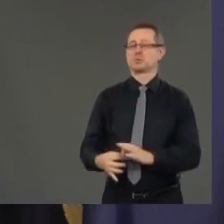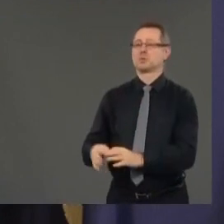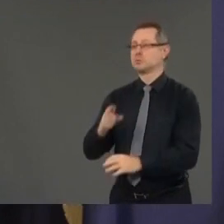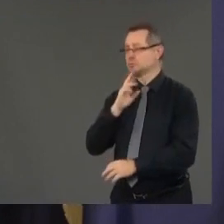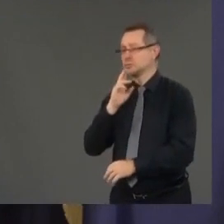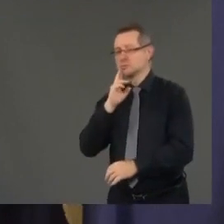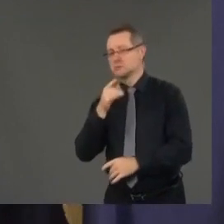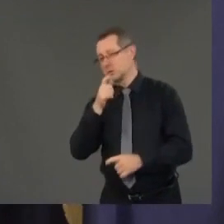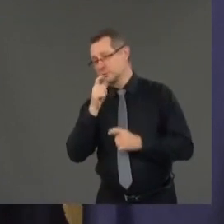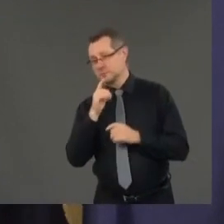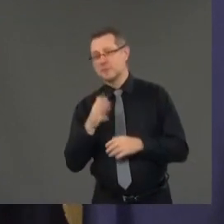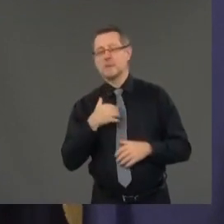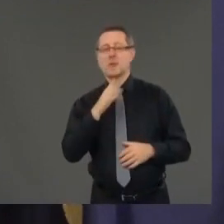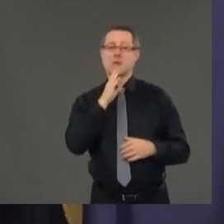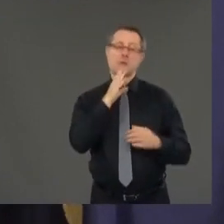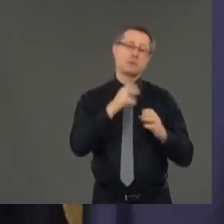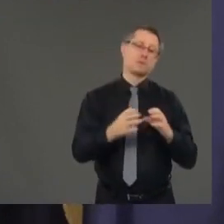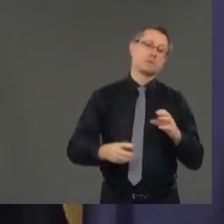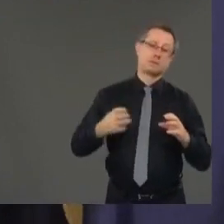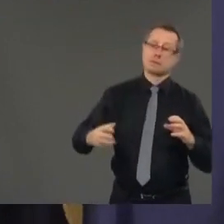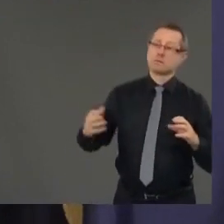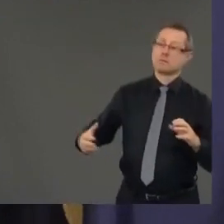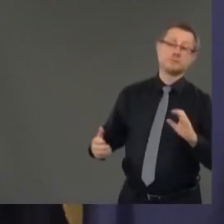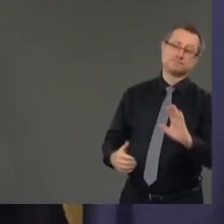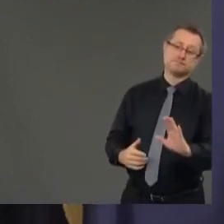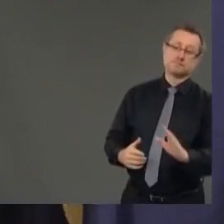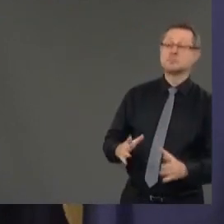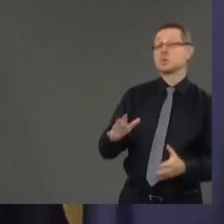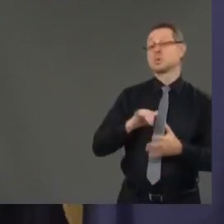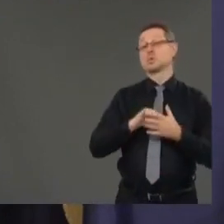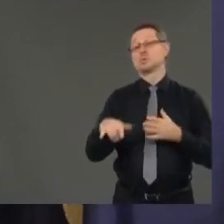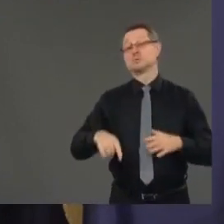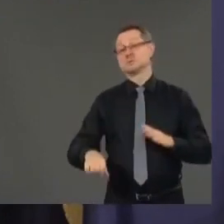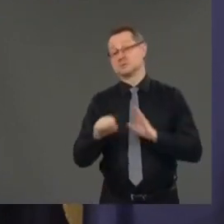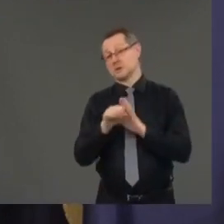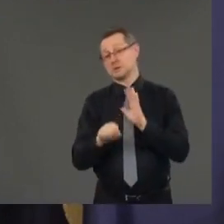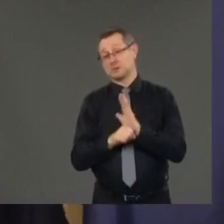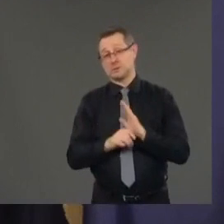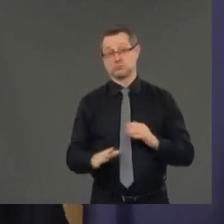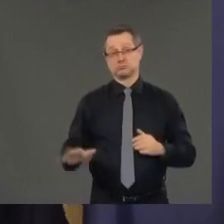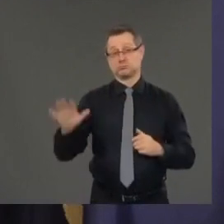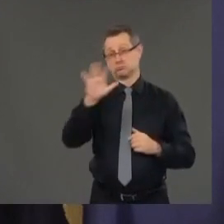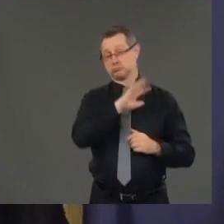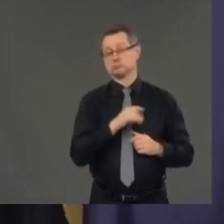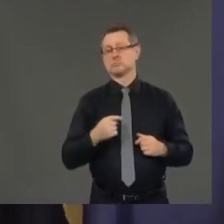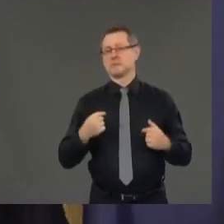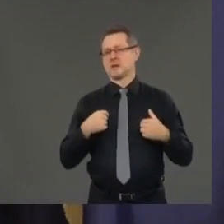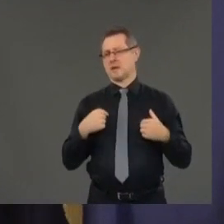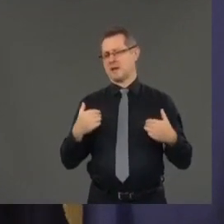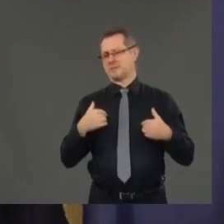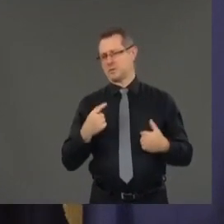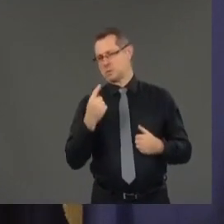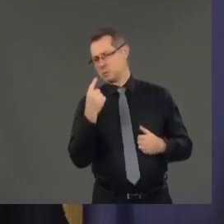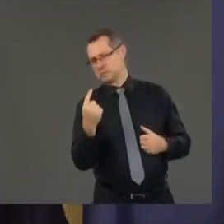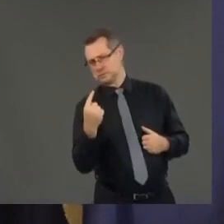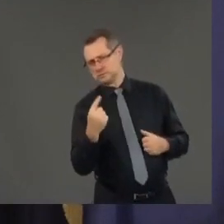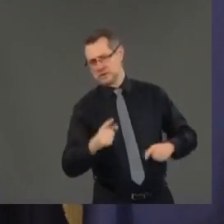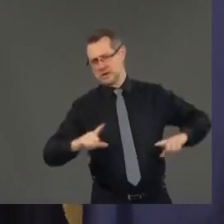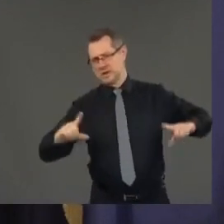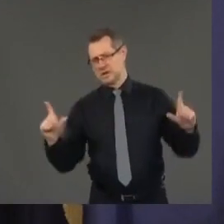THE BAR OR A RESTAURANT.